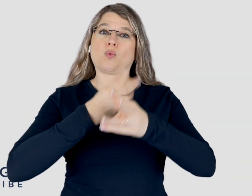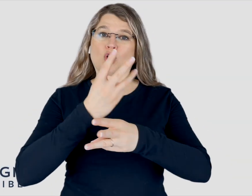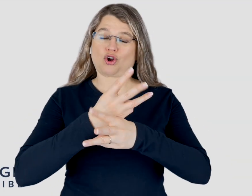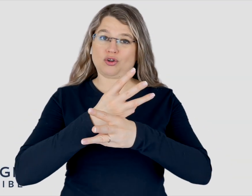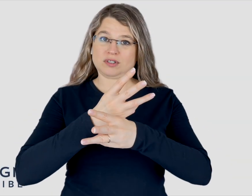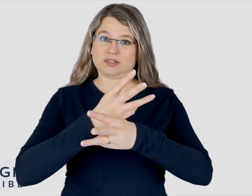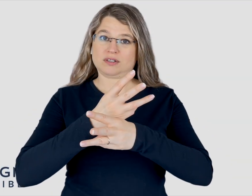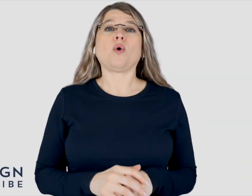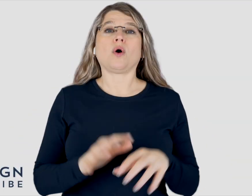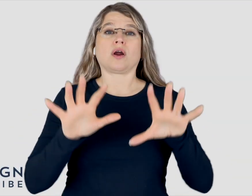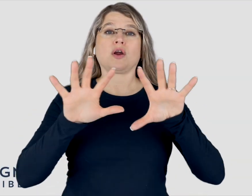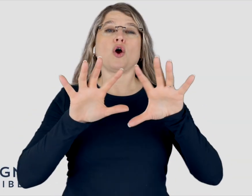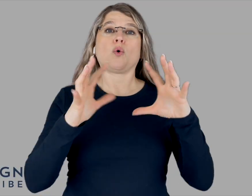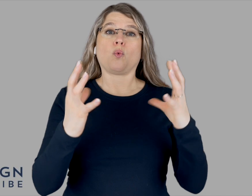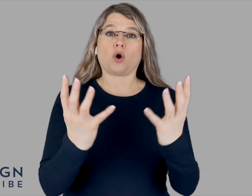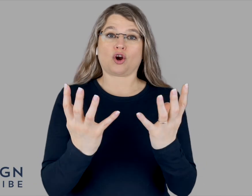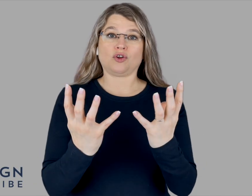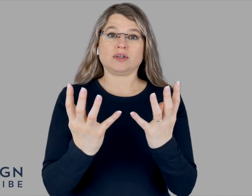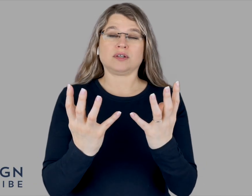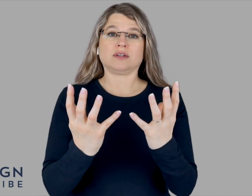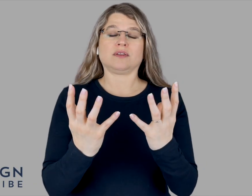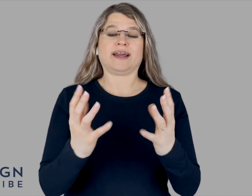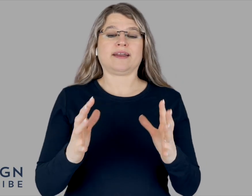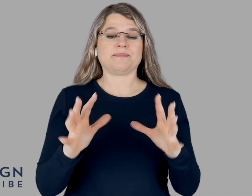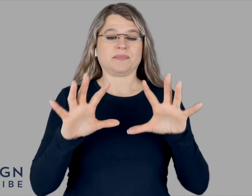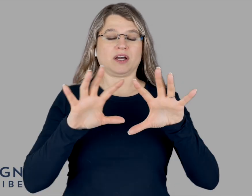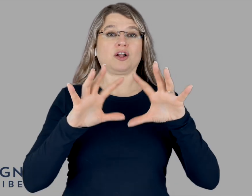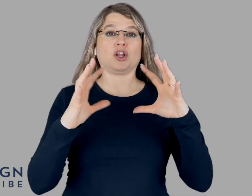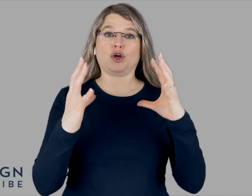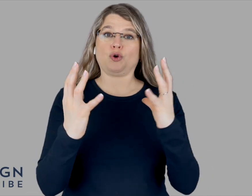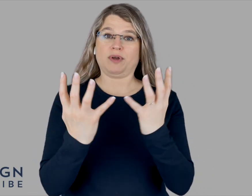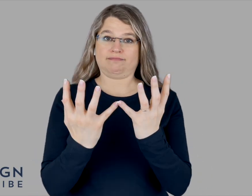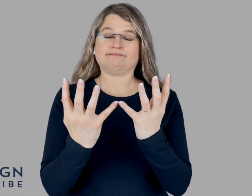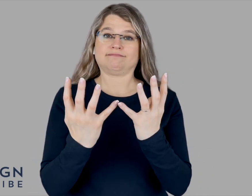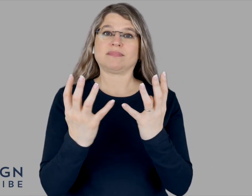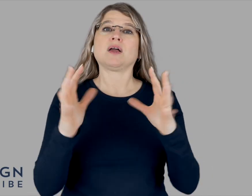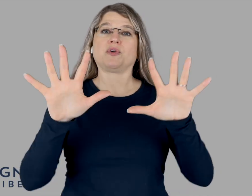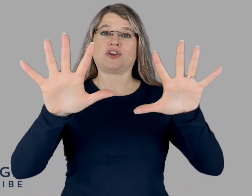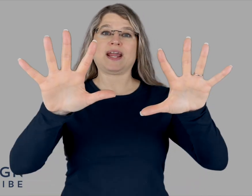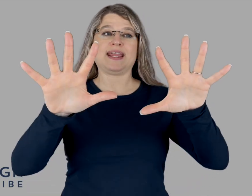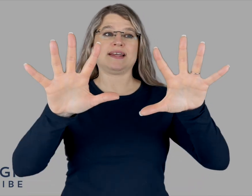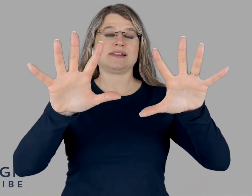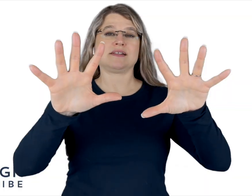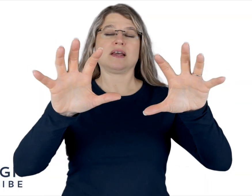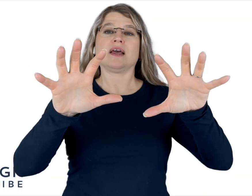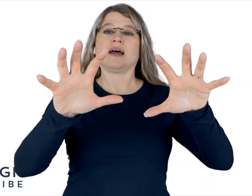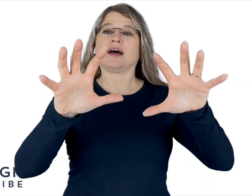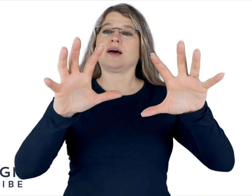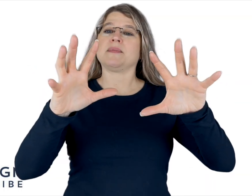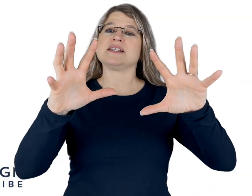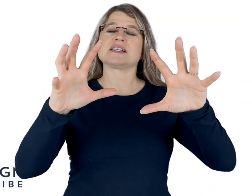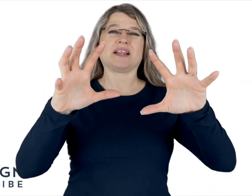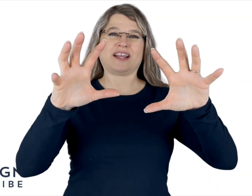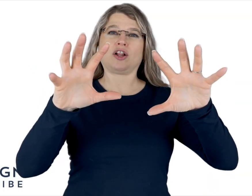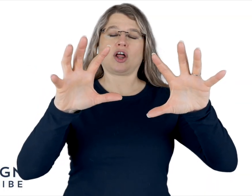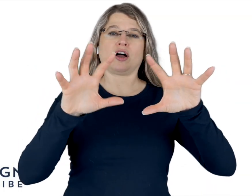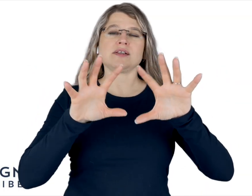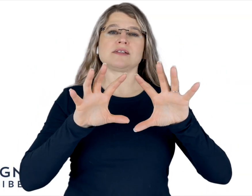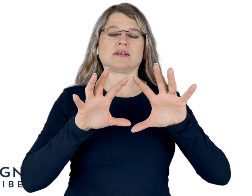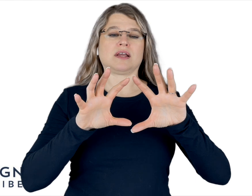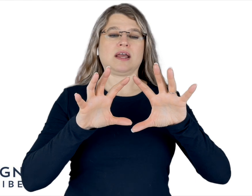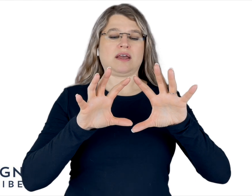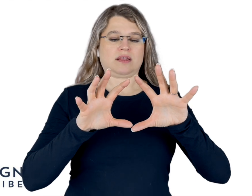World or world like a globe with your hands, um, and slight claws.